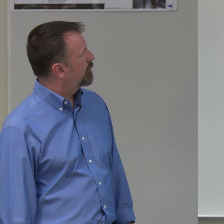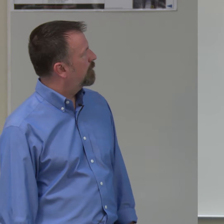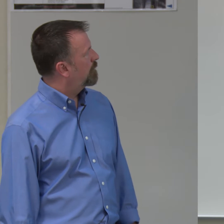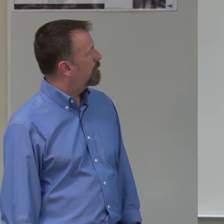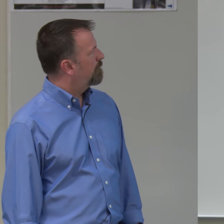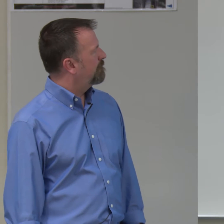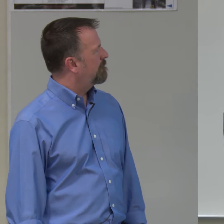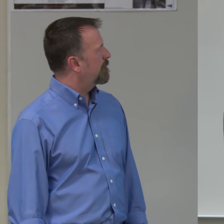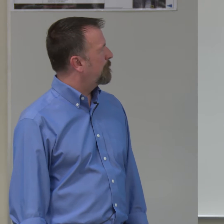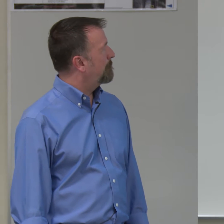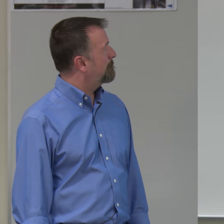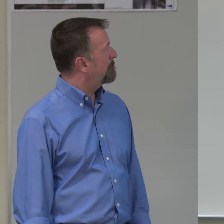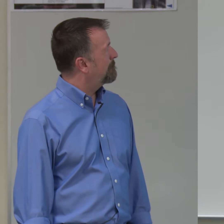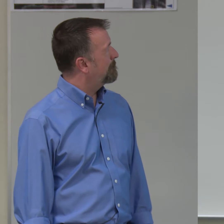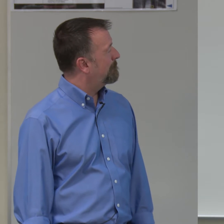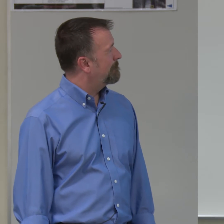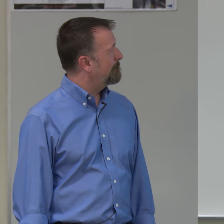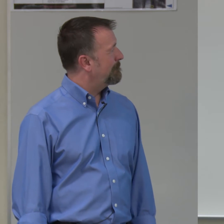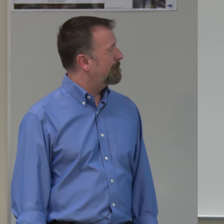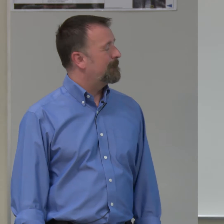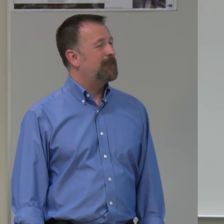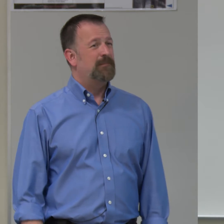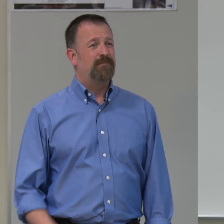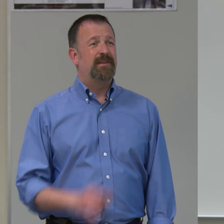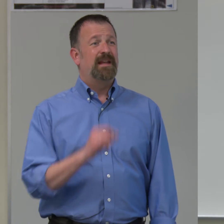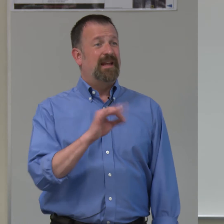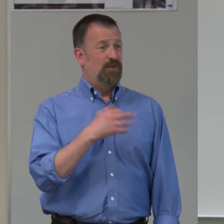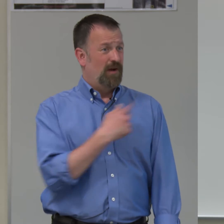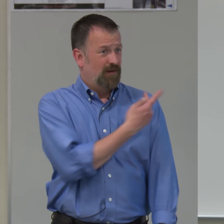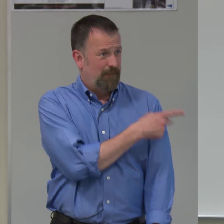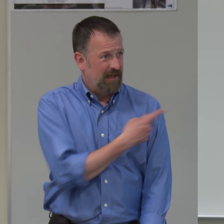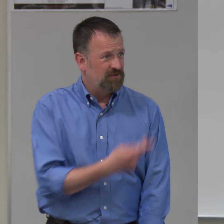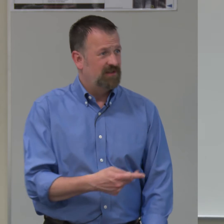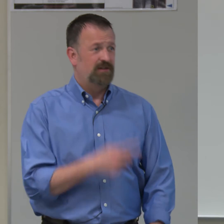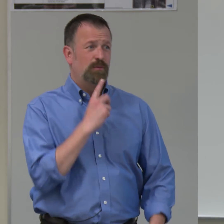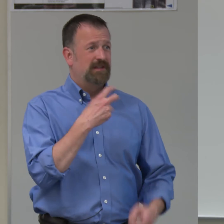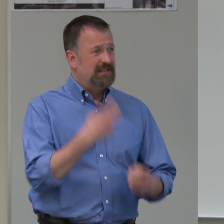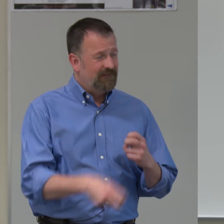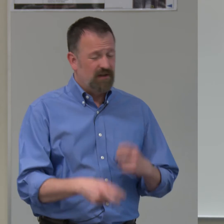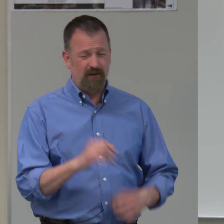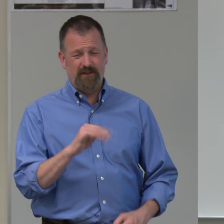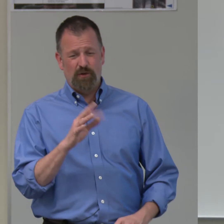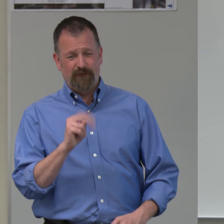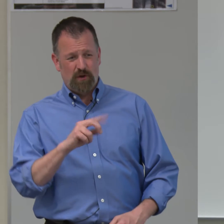It turns out, it's a little bit difficult to treat patients with interferon-gamma,